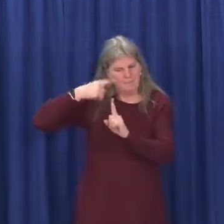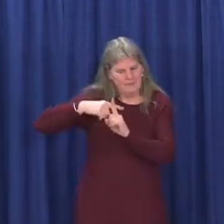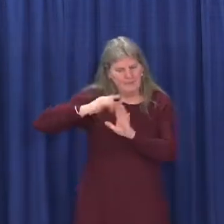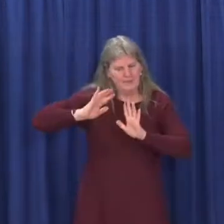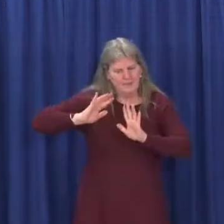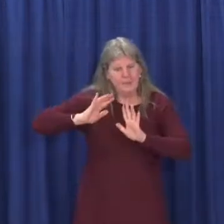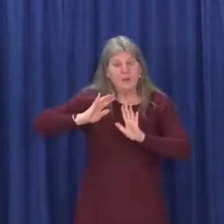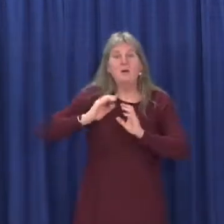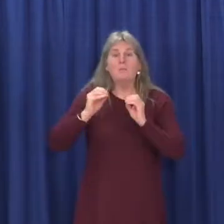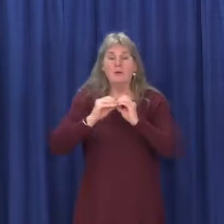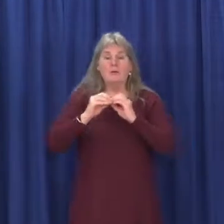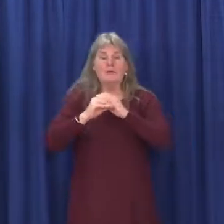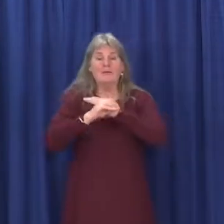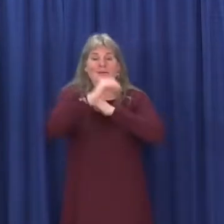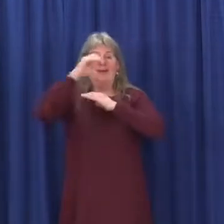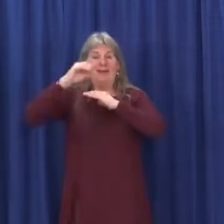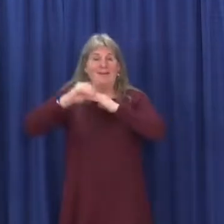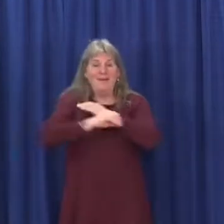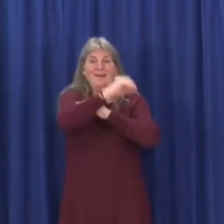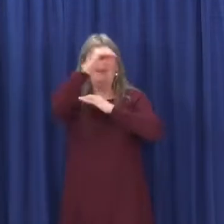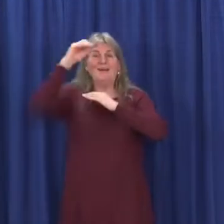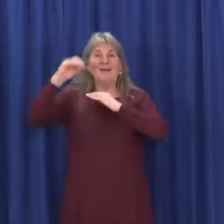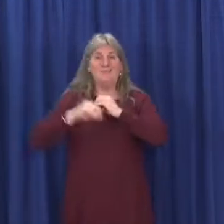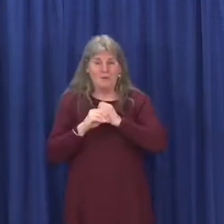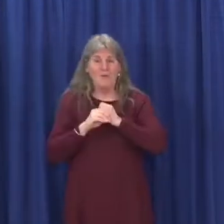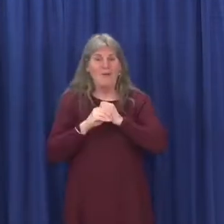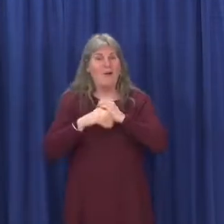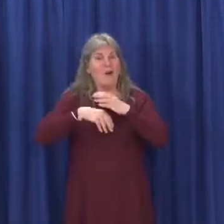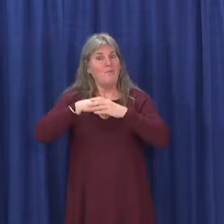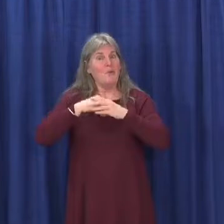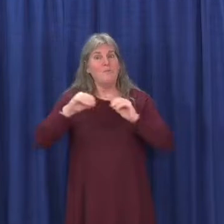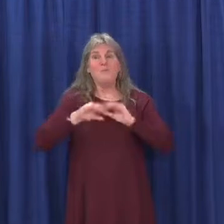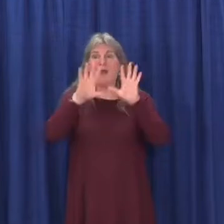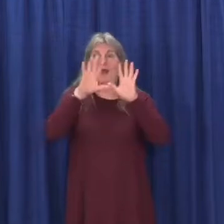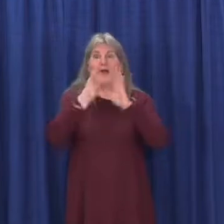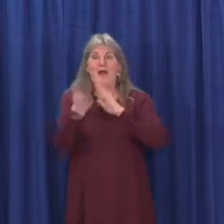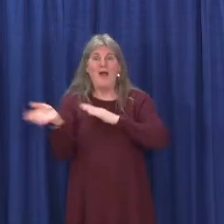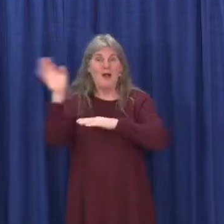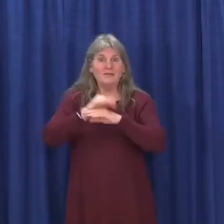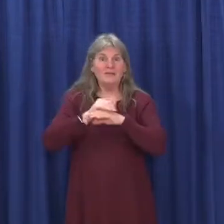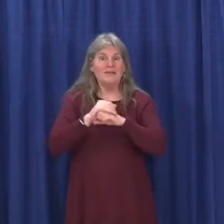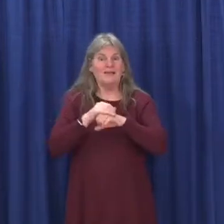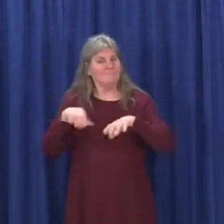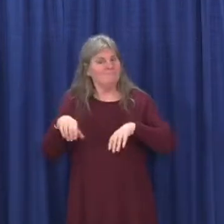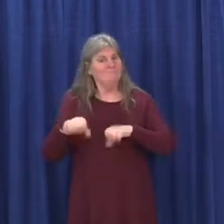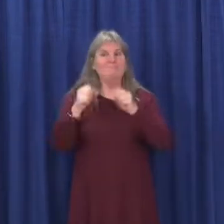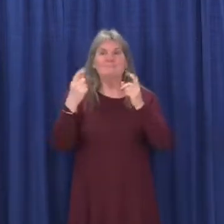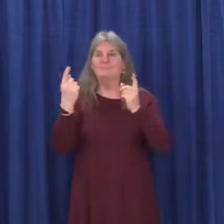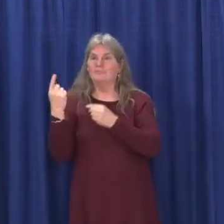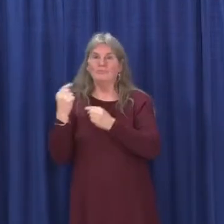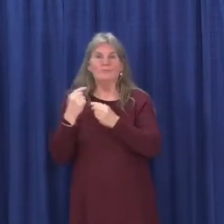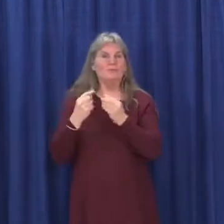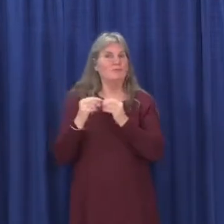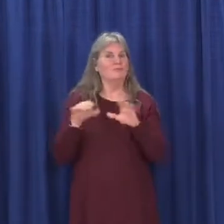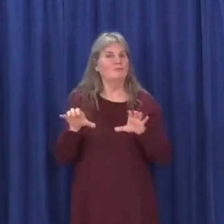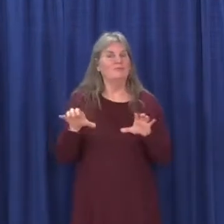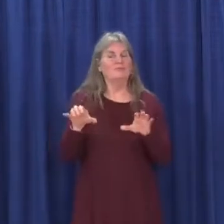many of us are itching to do more than we've been able. And I urge you all to know that it's important now to do